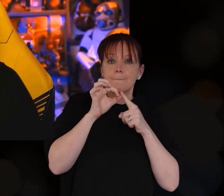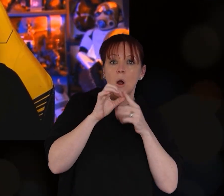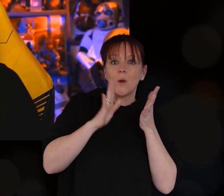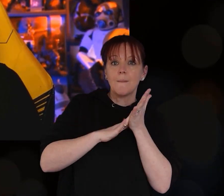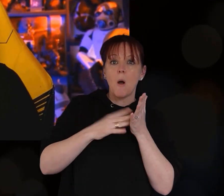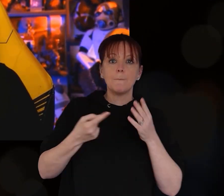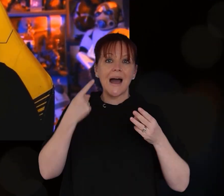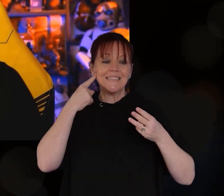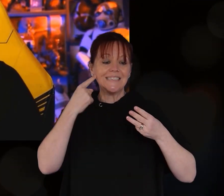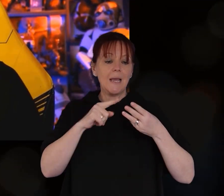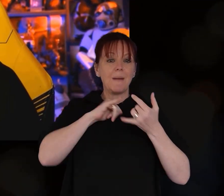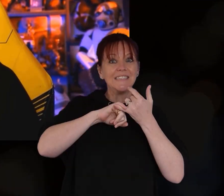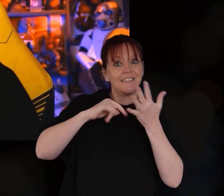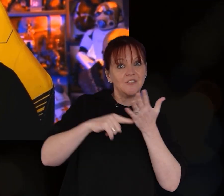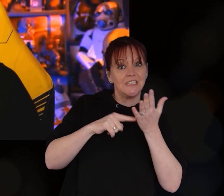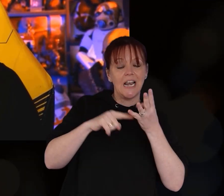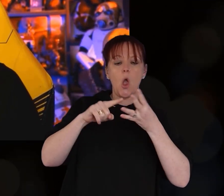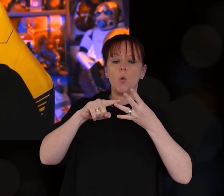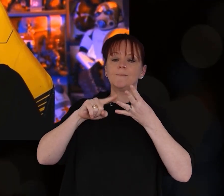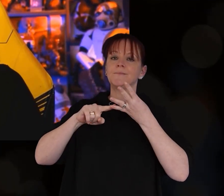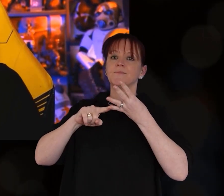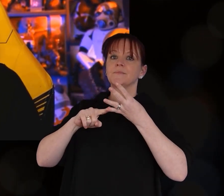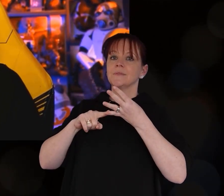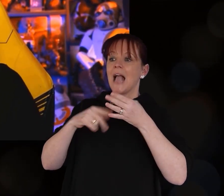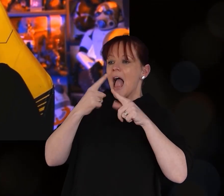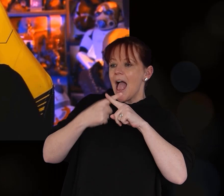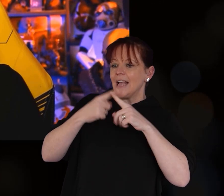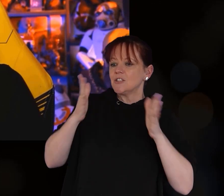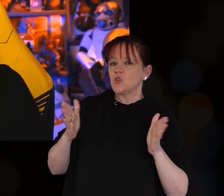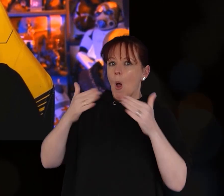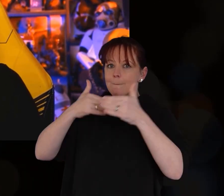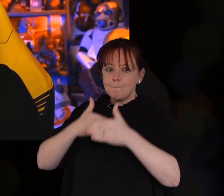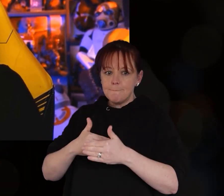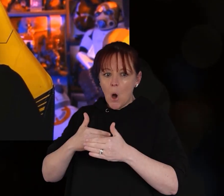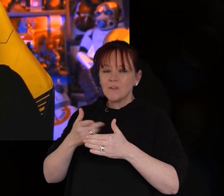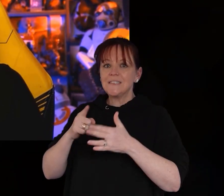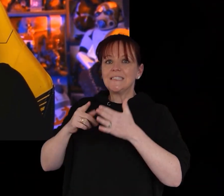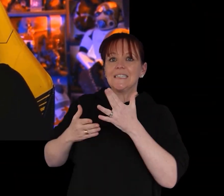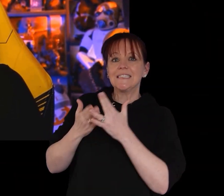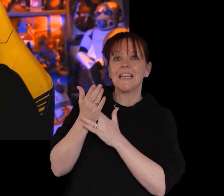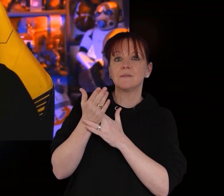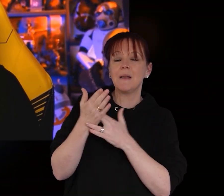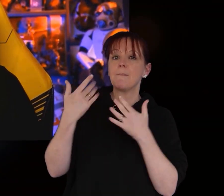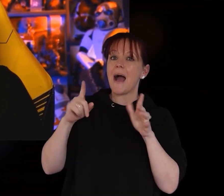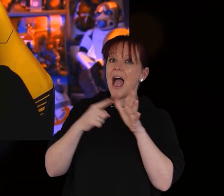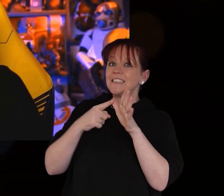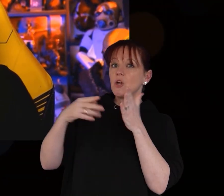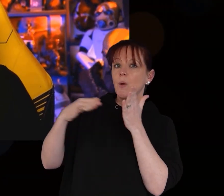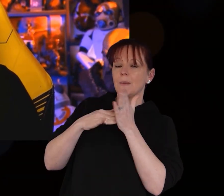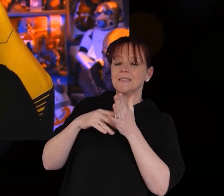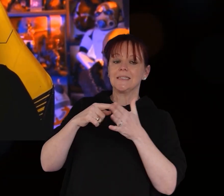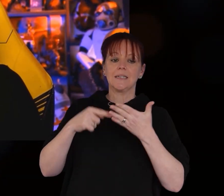"Xbox's Event Accessibility" by Antonio Martinez, and finally "A Prominent Accessibility Advocate